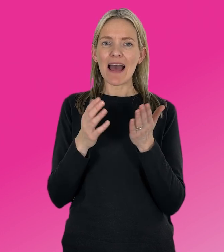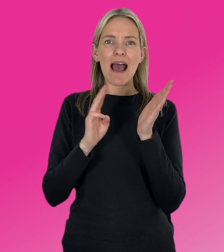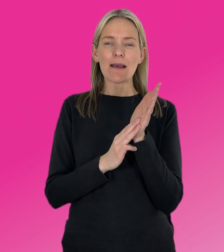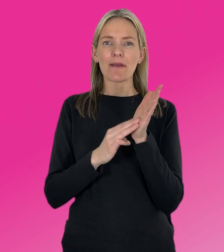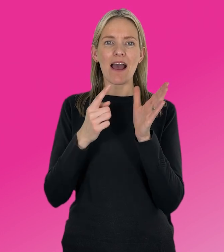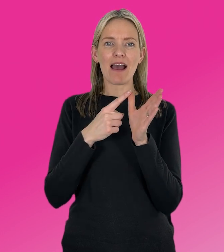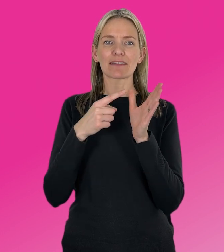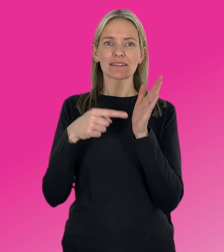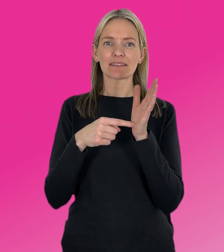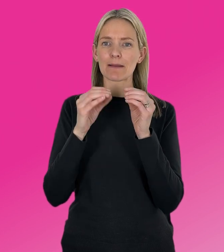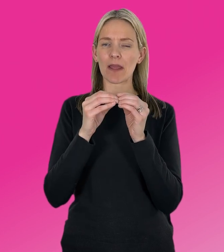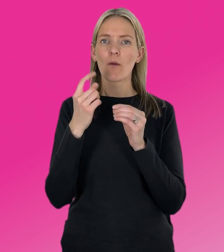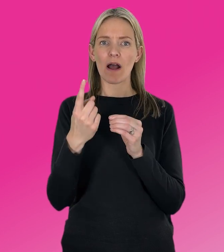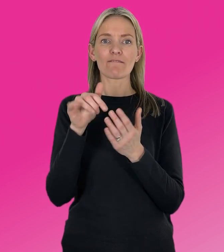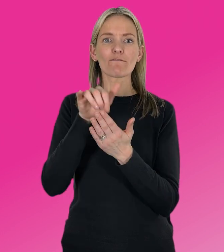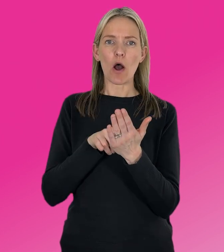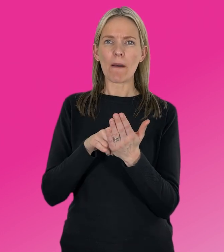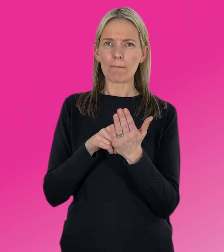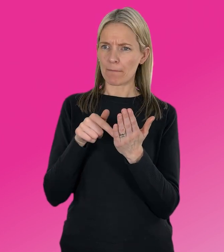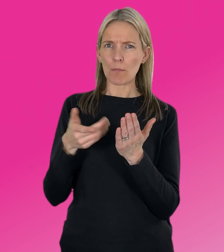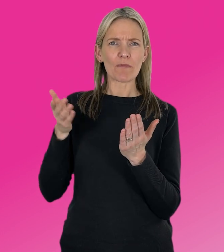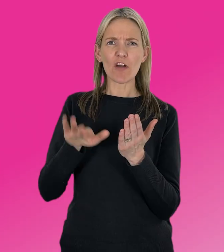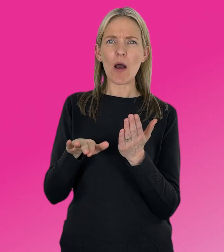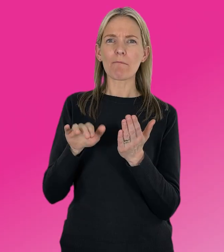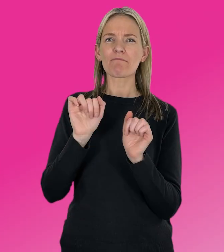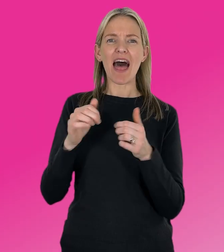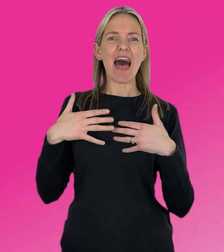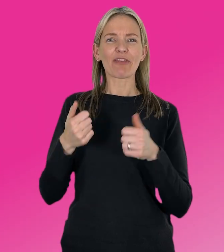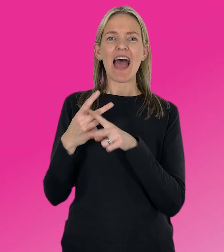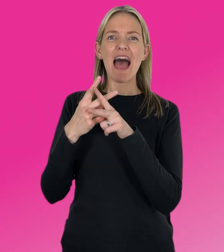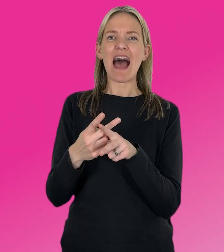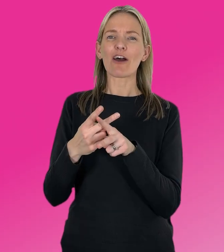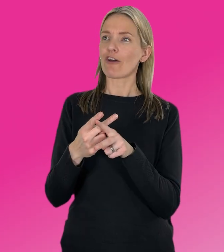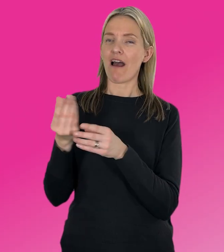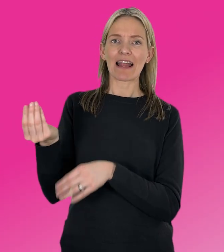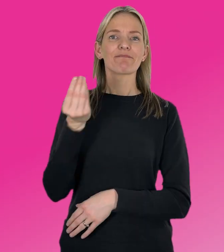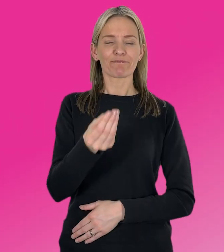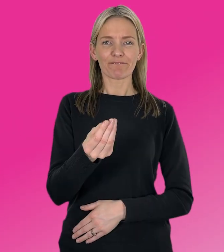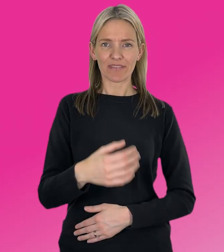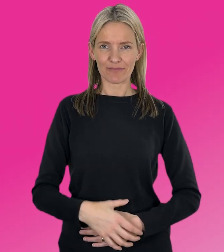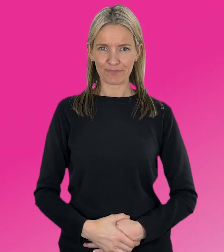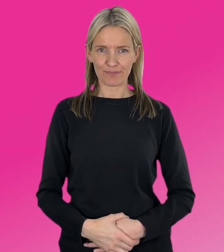(such as a MATB1 form from your healthcare provider)